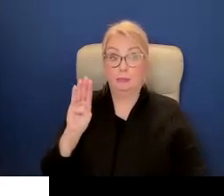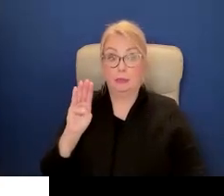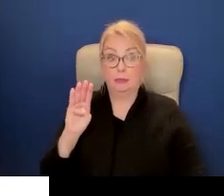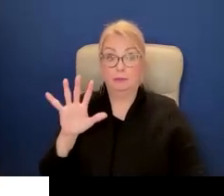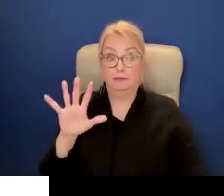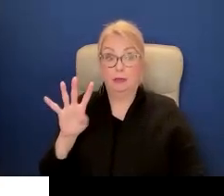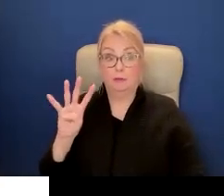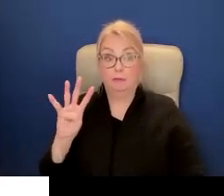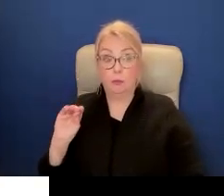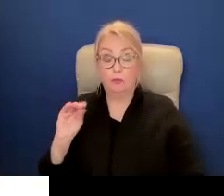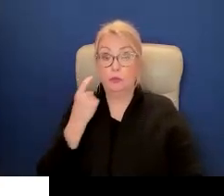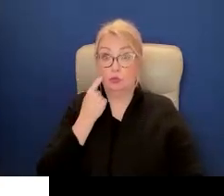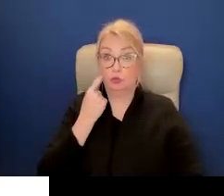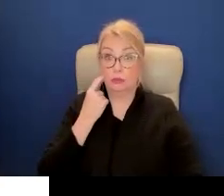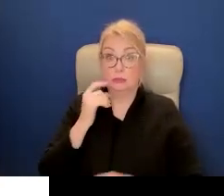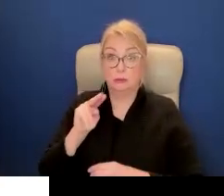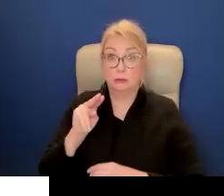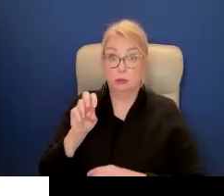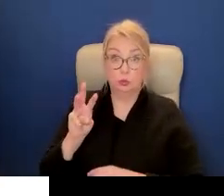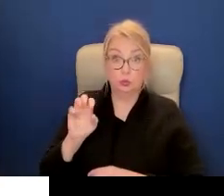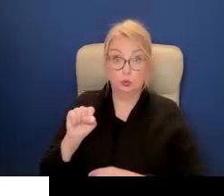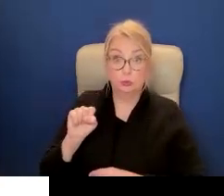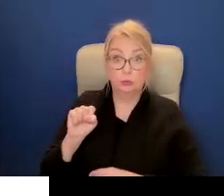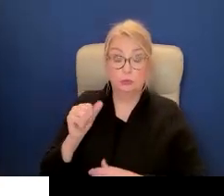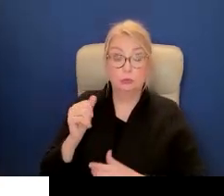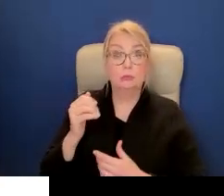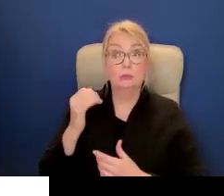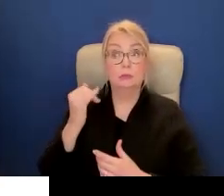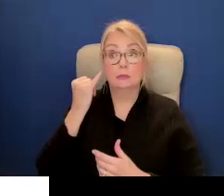news is, you know, whether there is more patrol